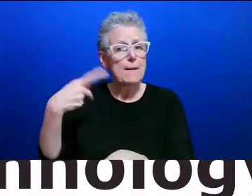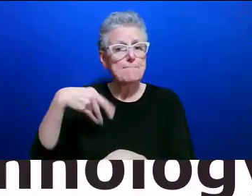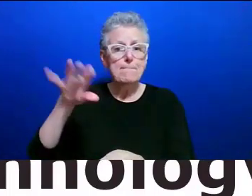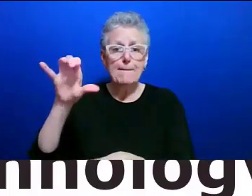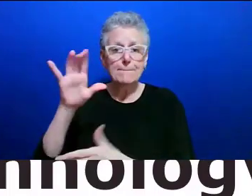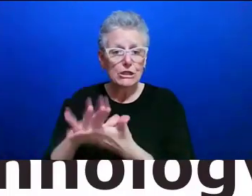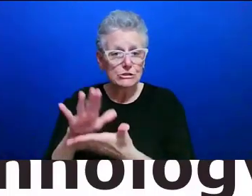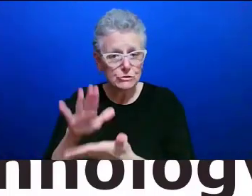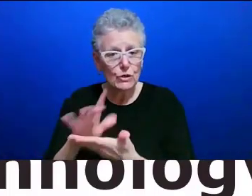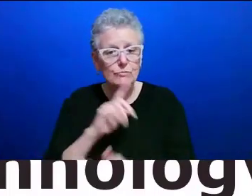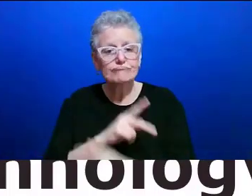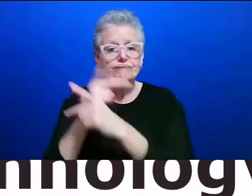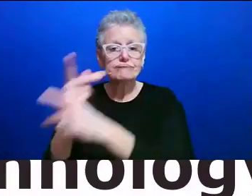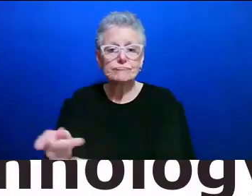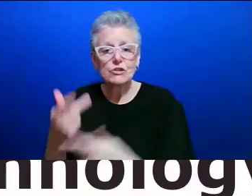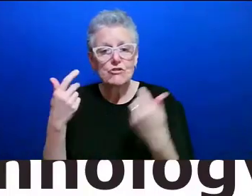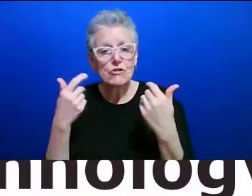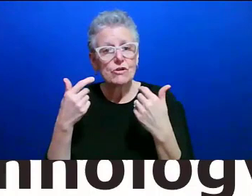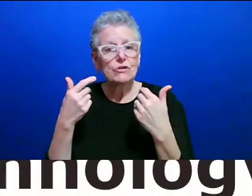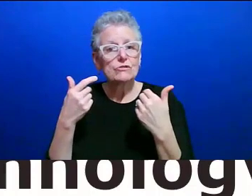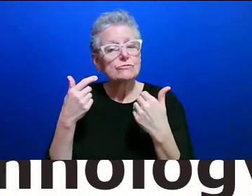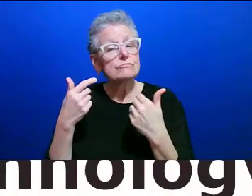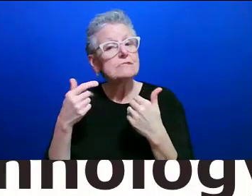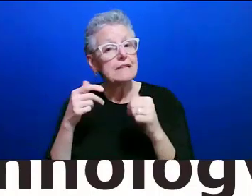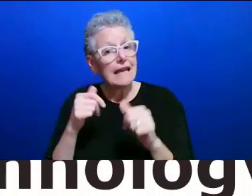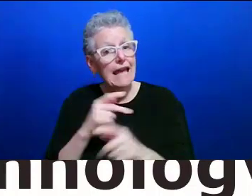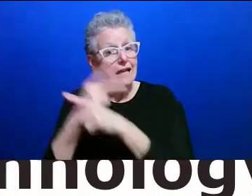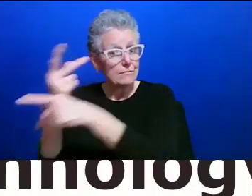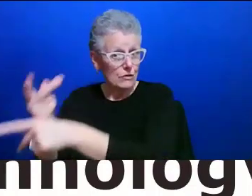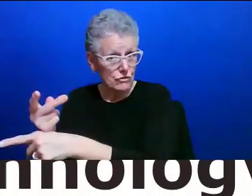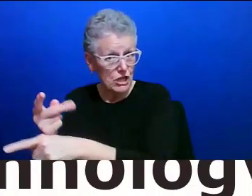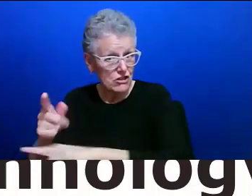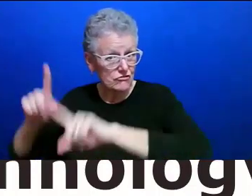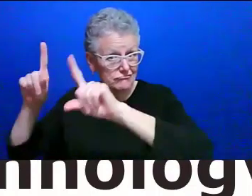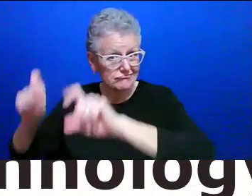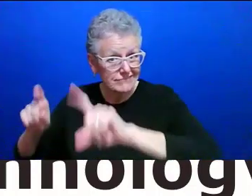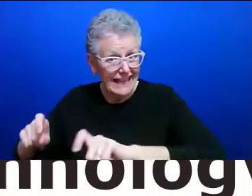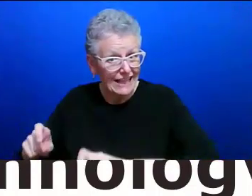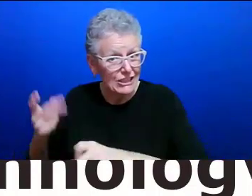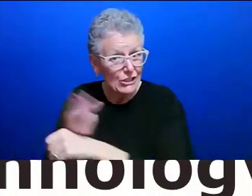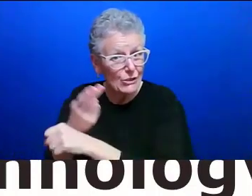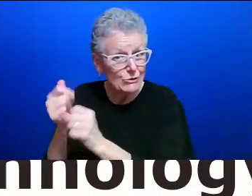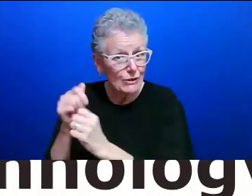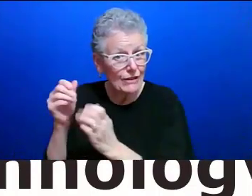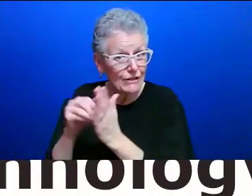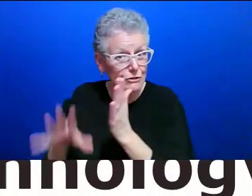to trial and use with our students. And so we have assistive technology